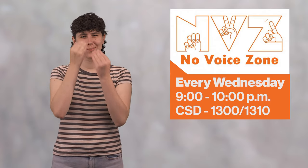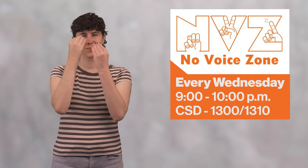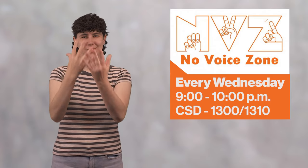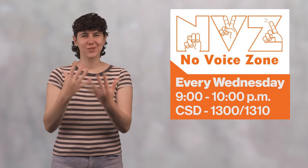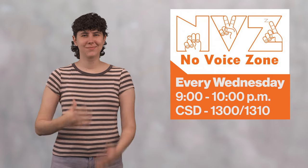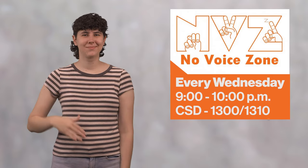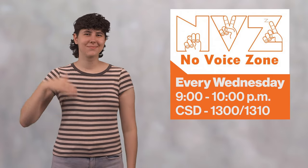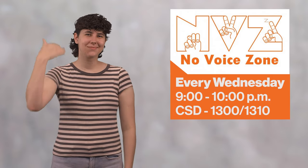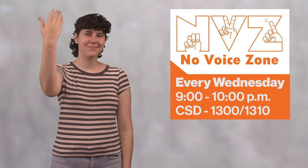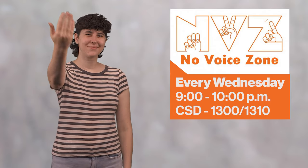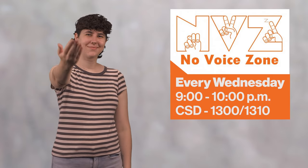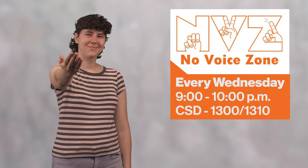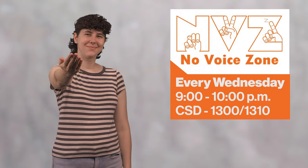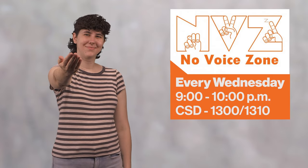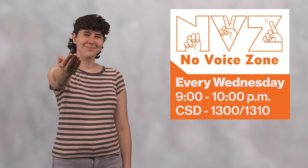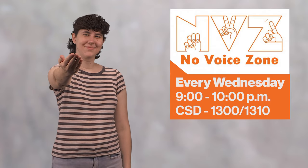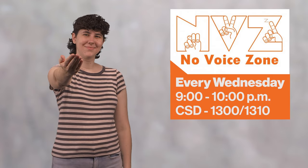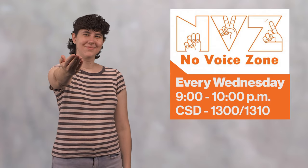Scan the QR code for more information.